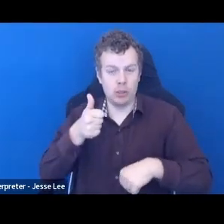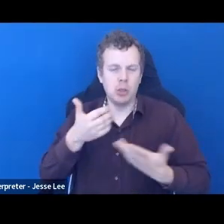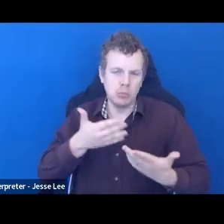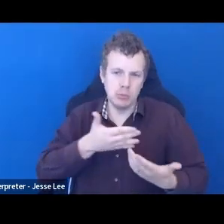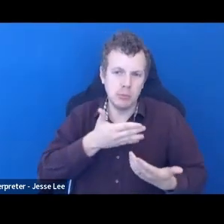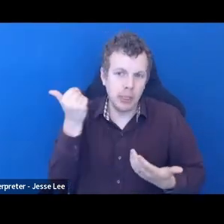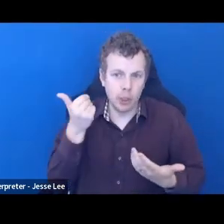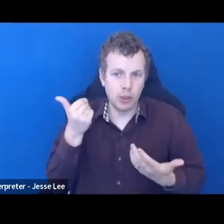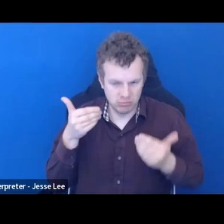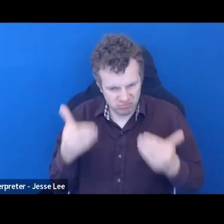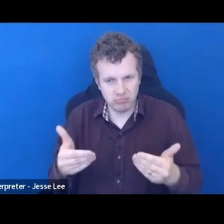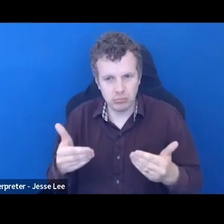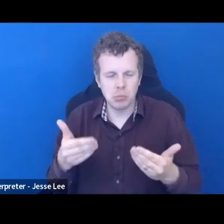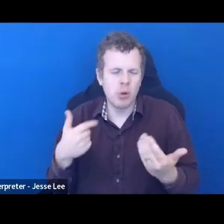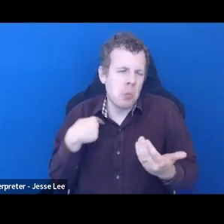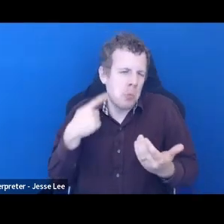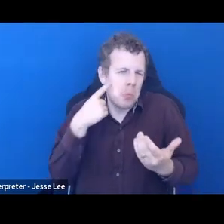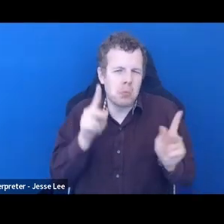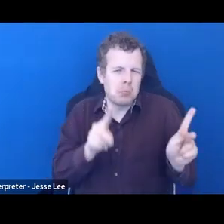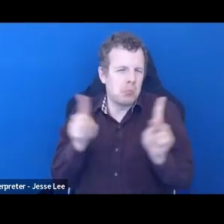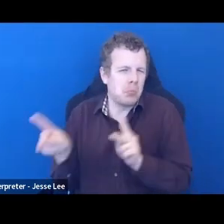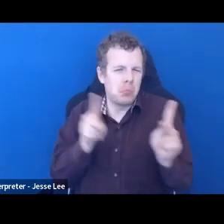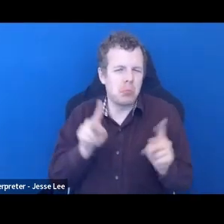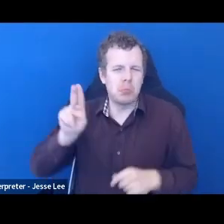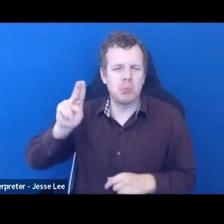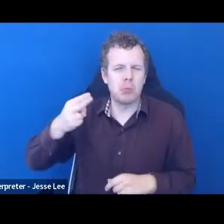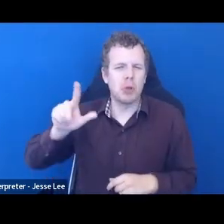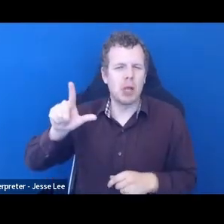And those - that family decided to pursue amplification in infancy.